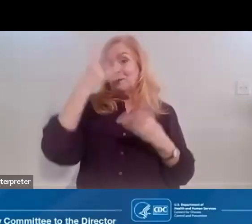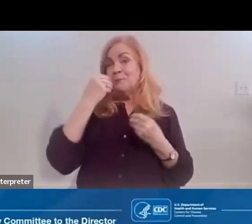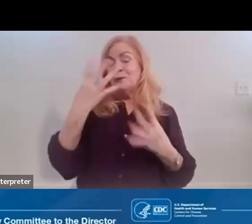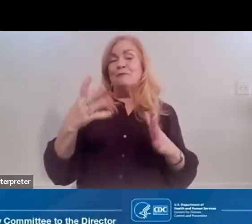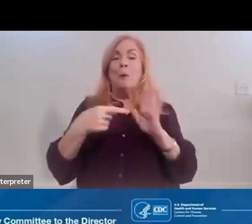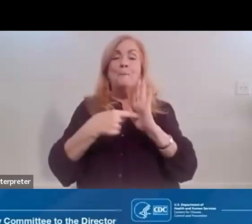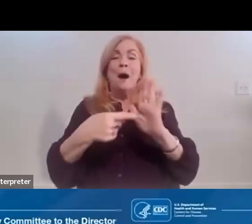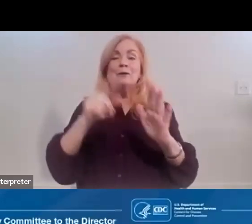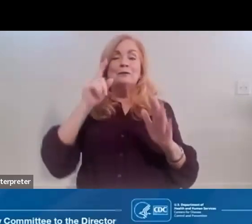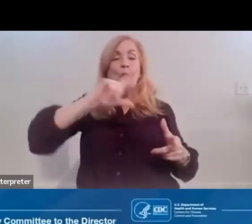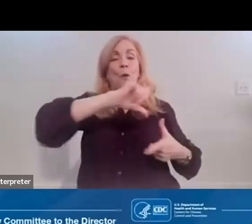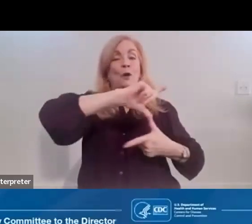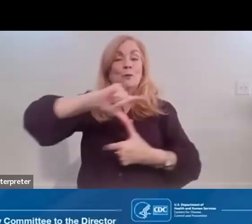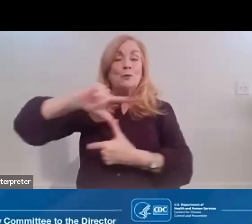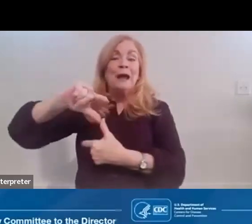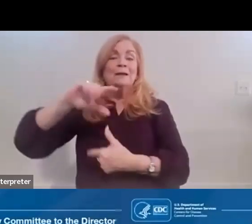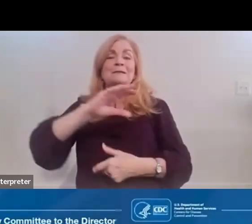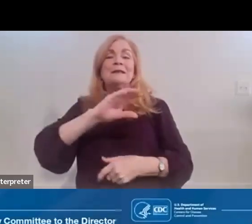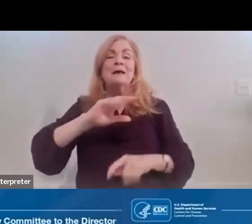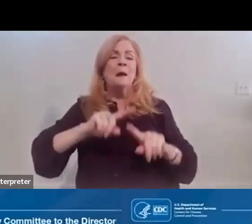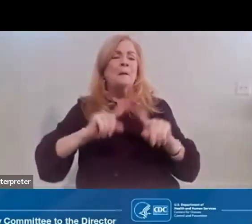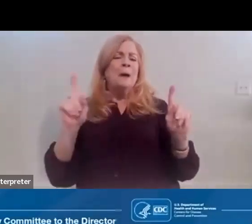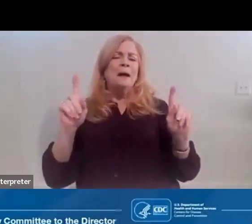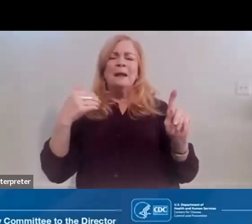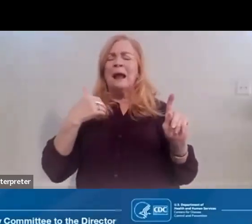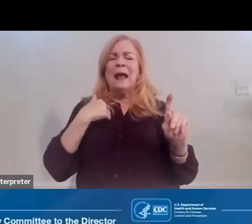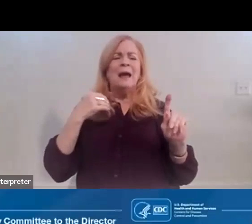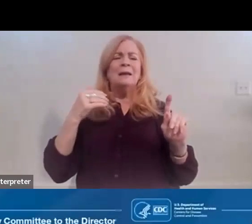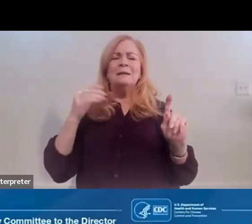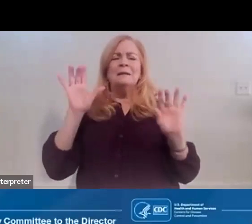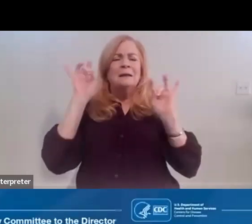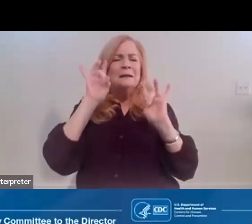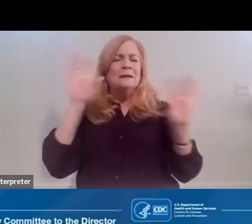and other severe weather, but they had terrible ways of communicating the modeling results